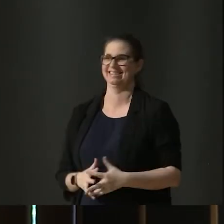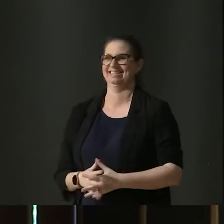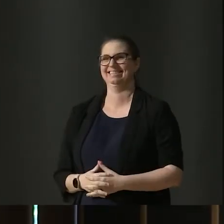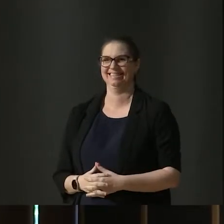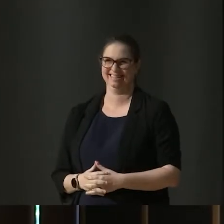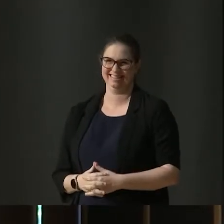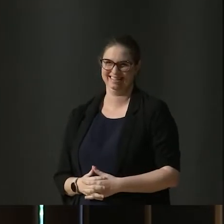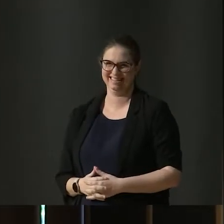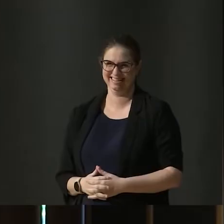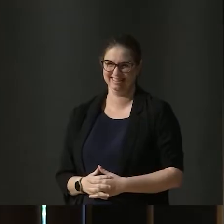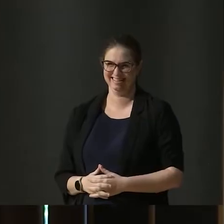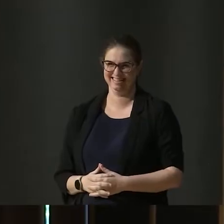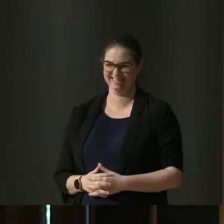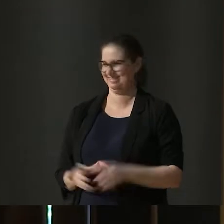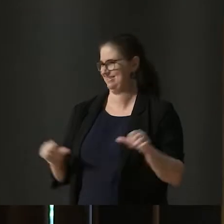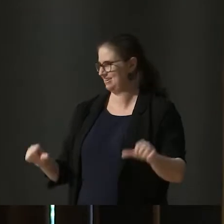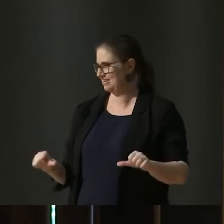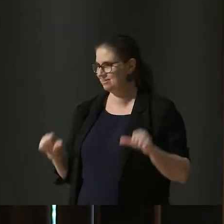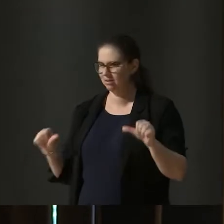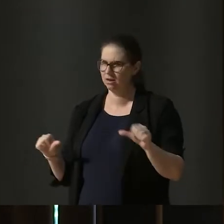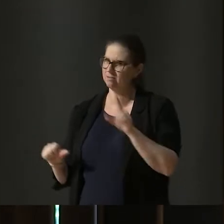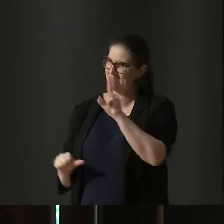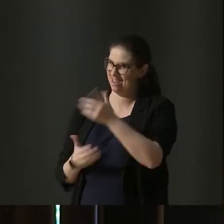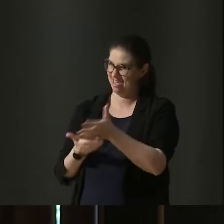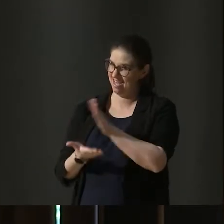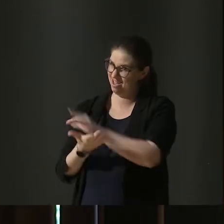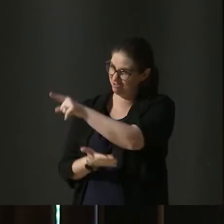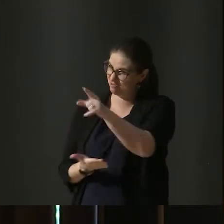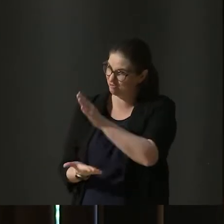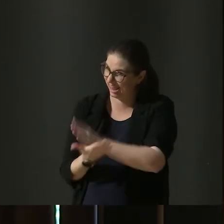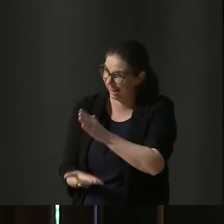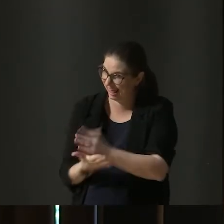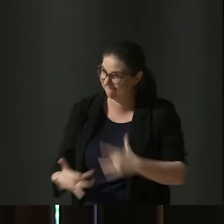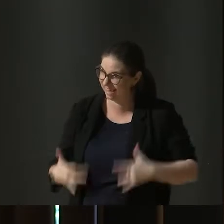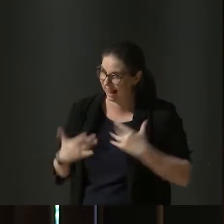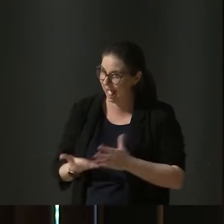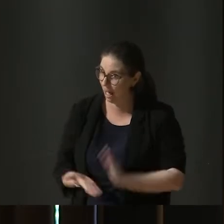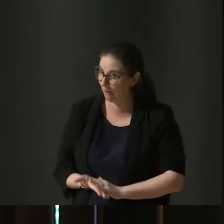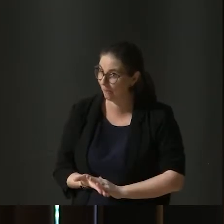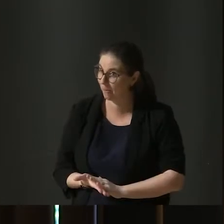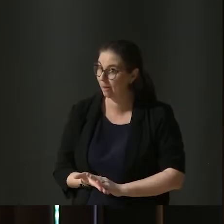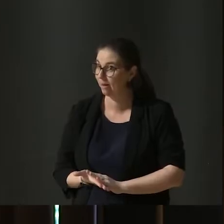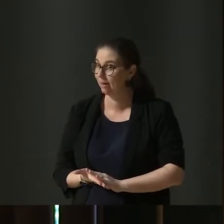How are you really feeling?